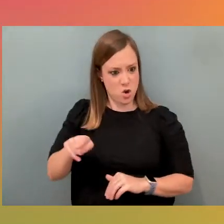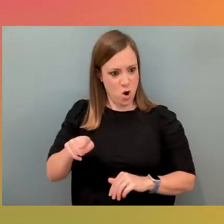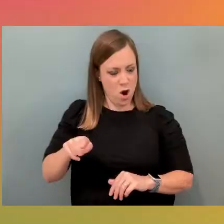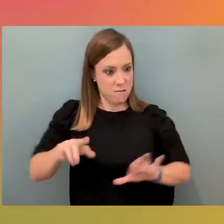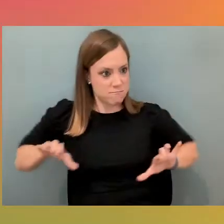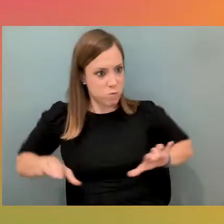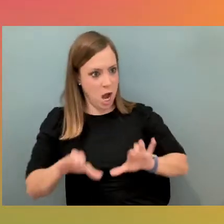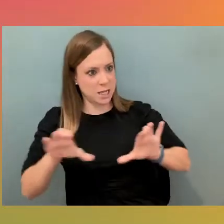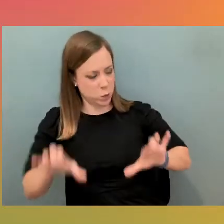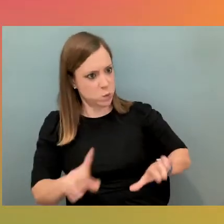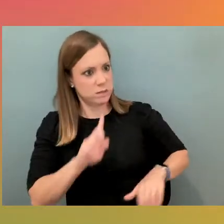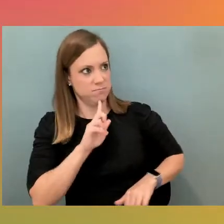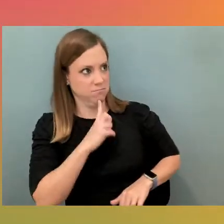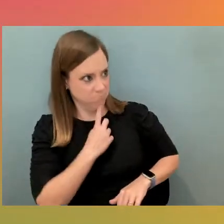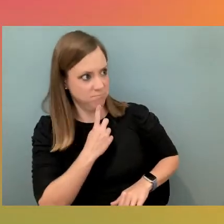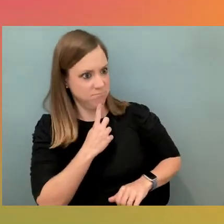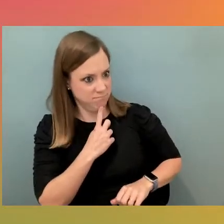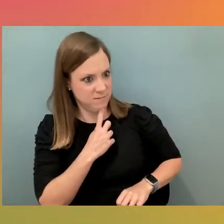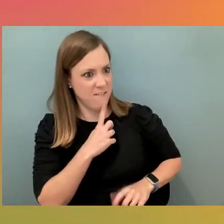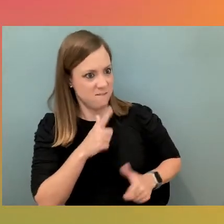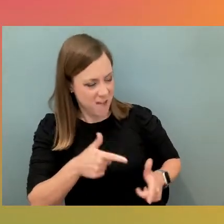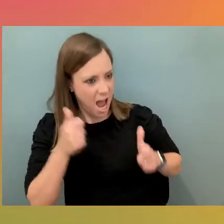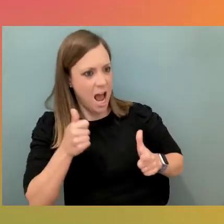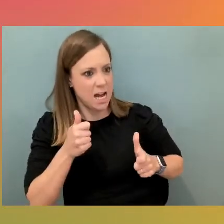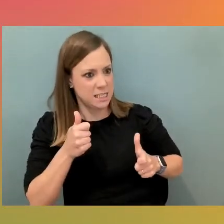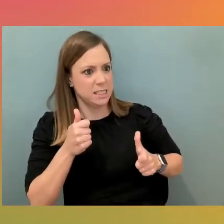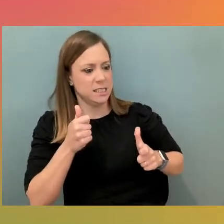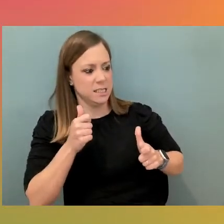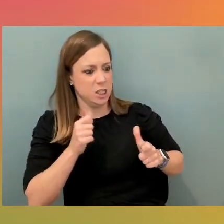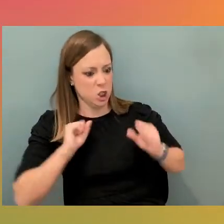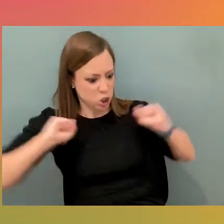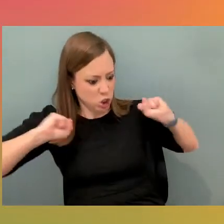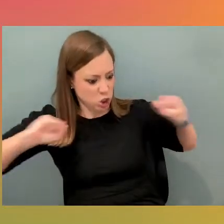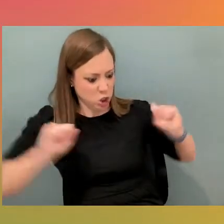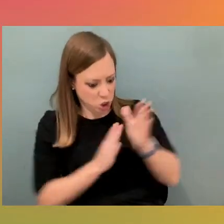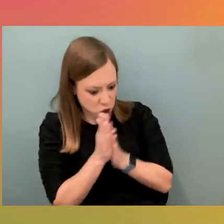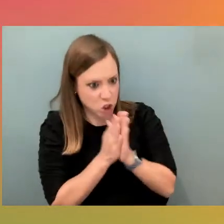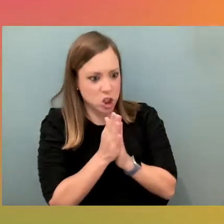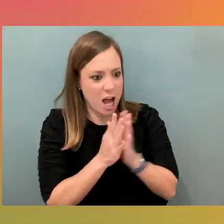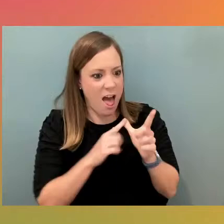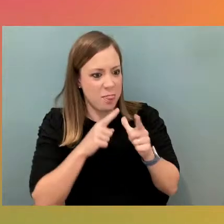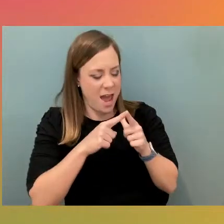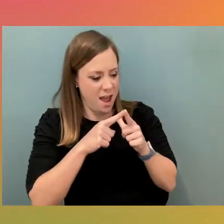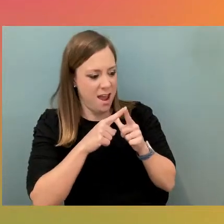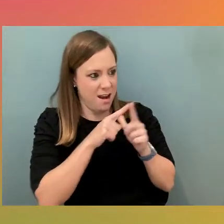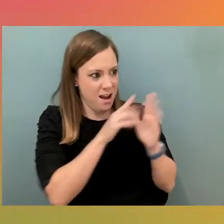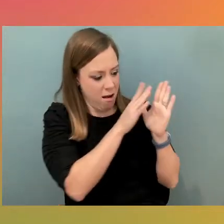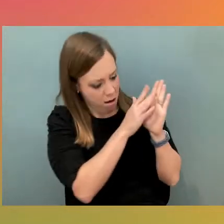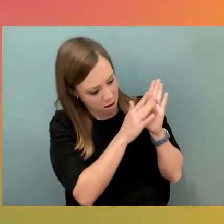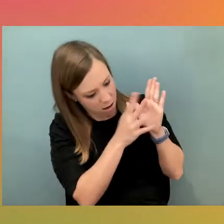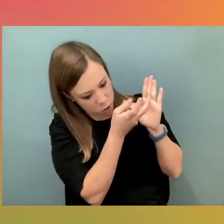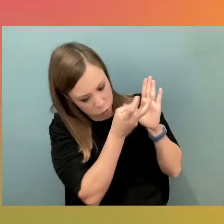PEACEFUL. AND THE PRACTICE WAS PRETTY VIGOROUS AT THE VERY BEGINNING. AND TO FEEL AND FOLLOW THAT